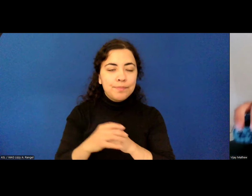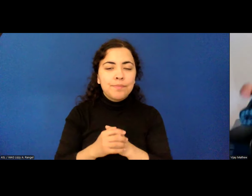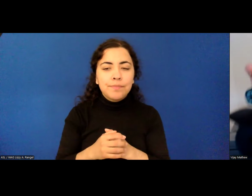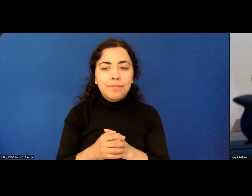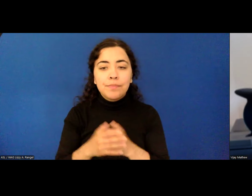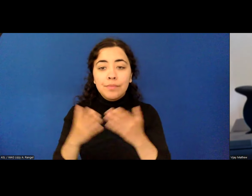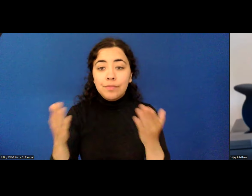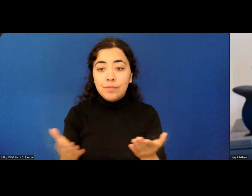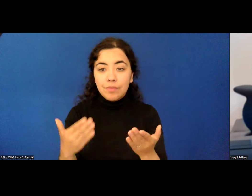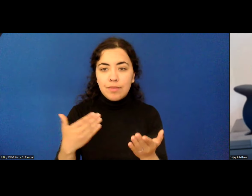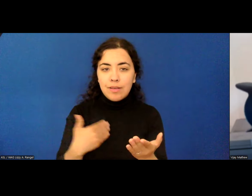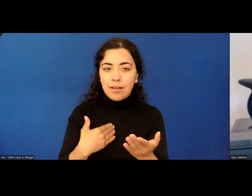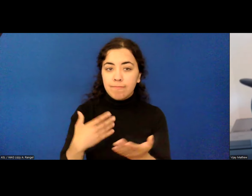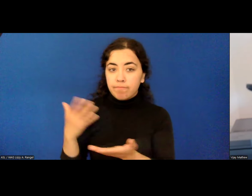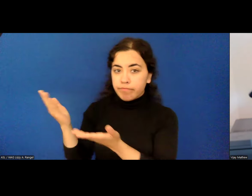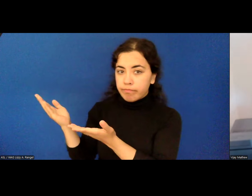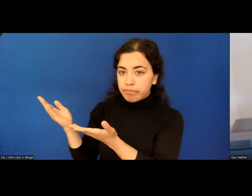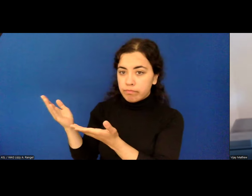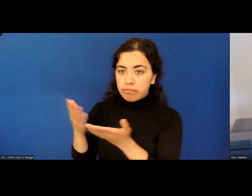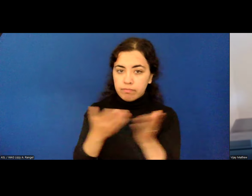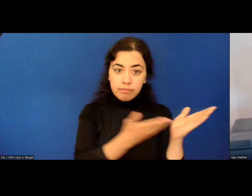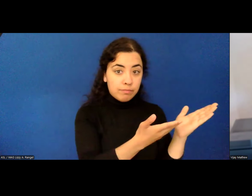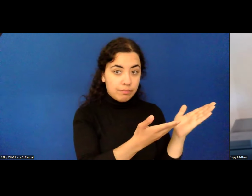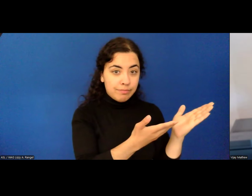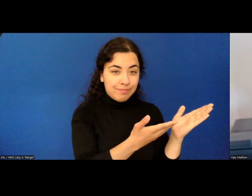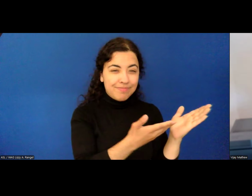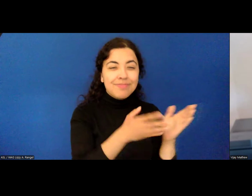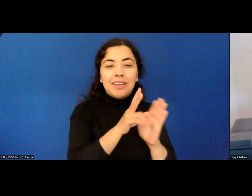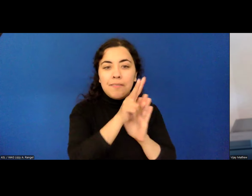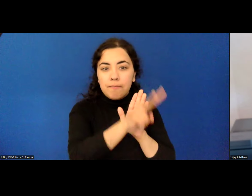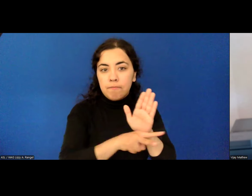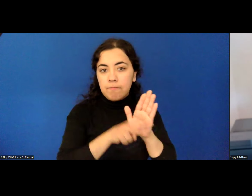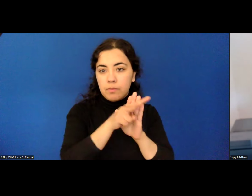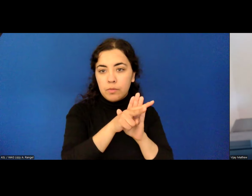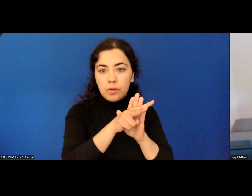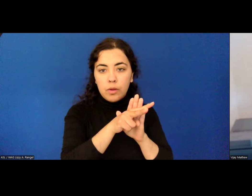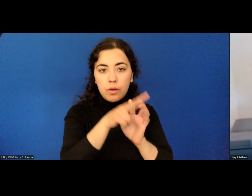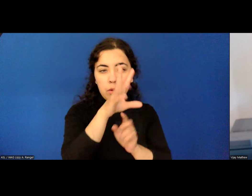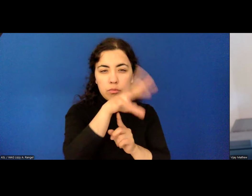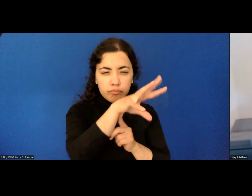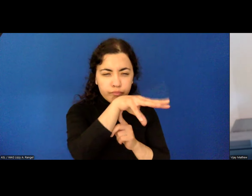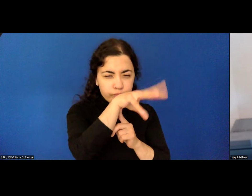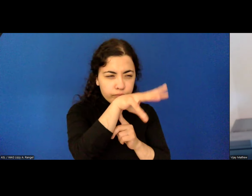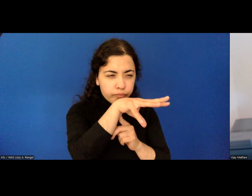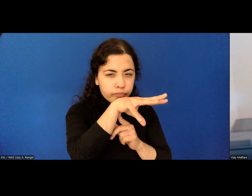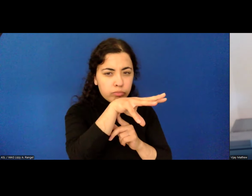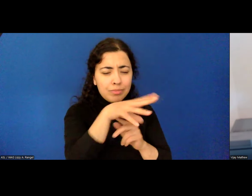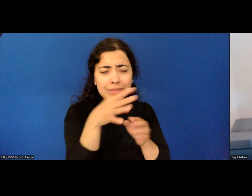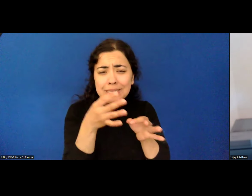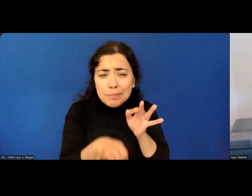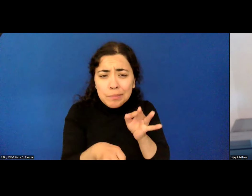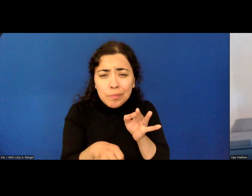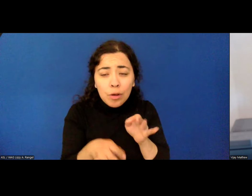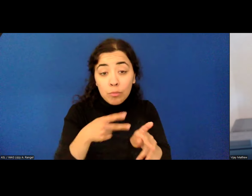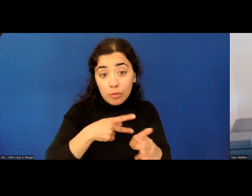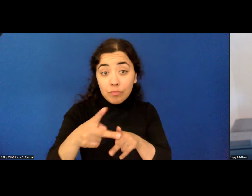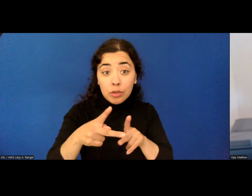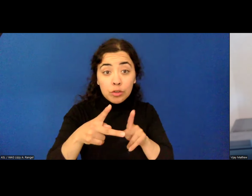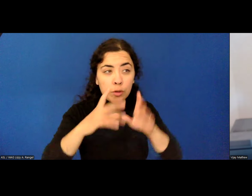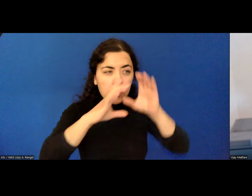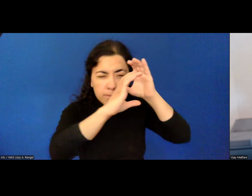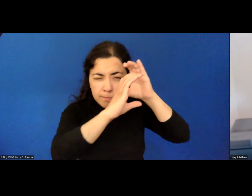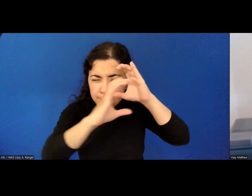have a video camera. It's a simple professional video camera. And what makes it a professional